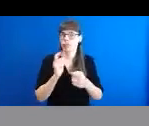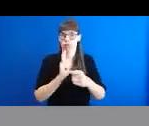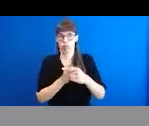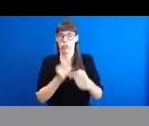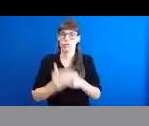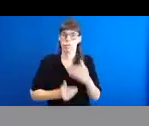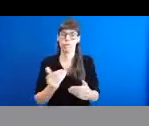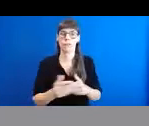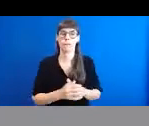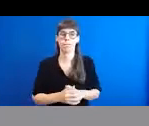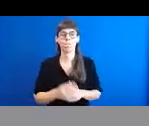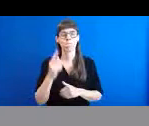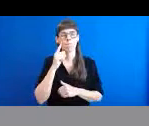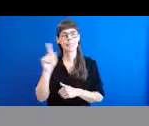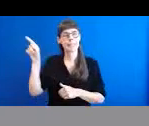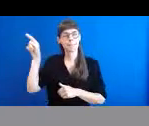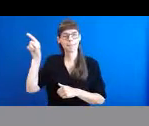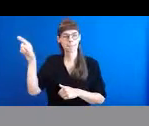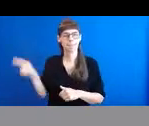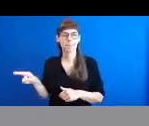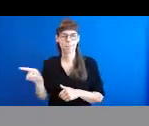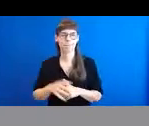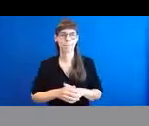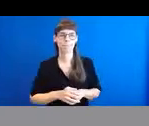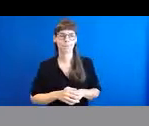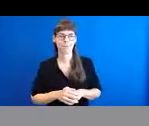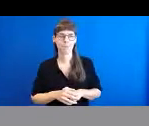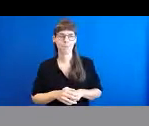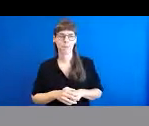with disabilities in the COVID-19 humanitarian response.